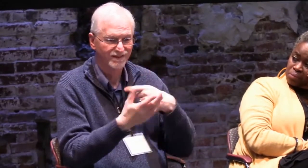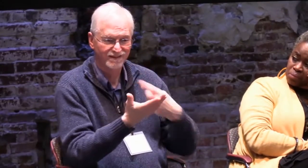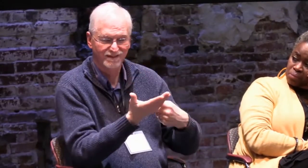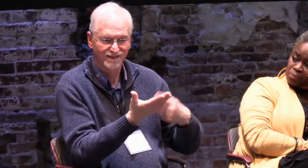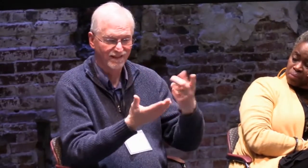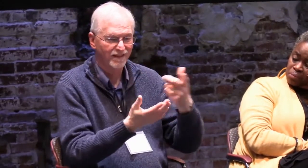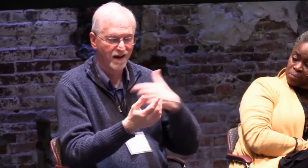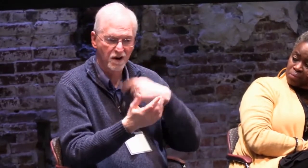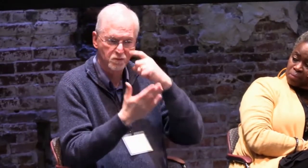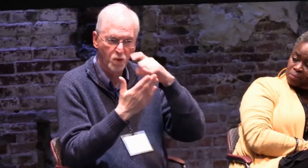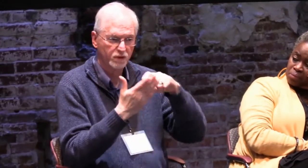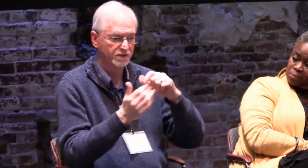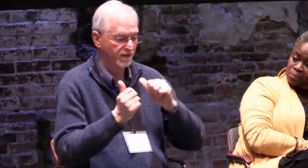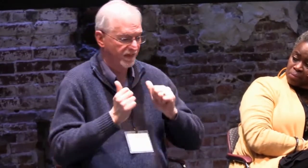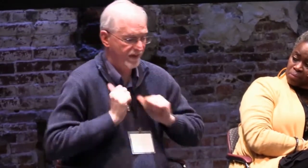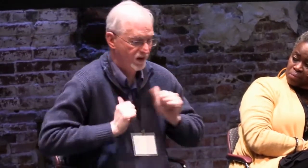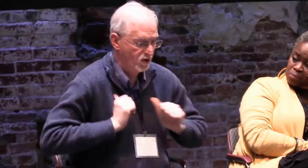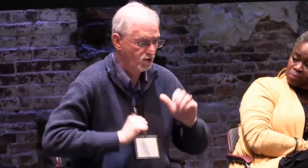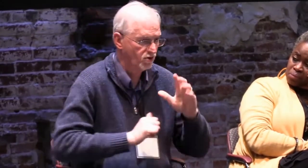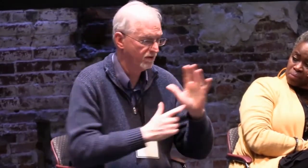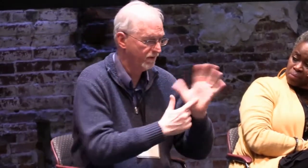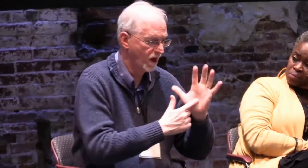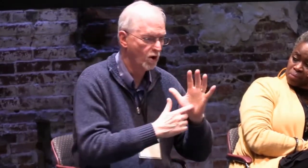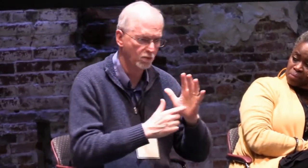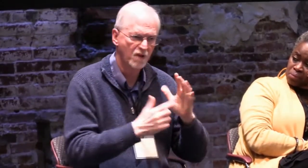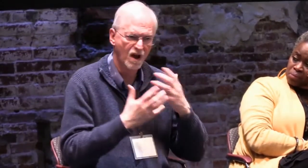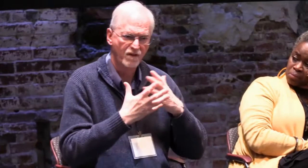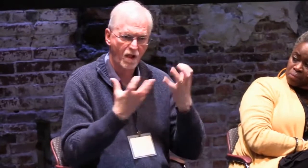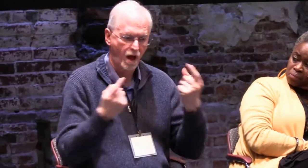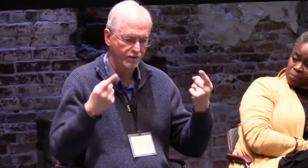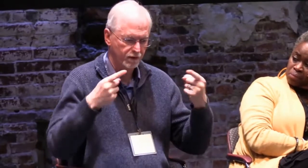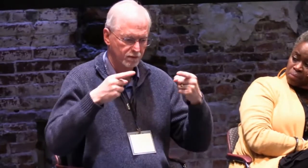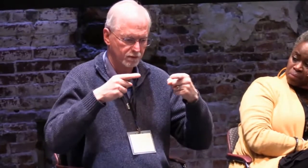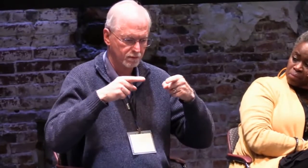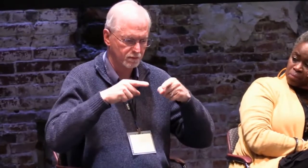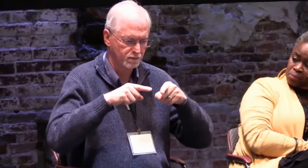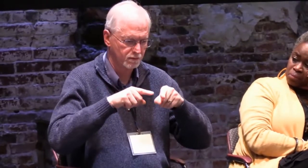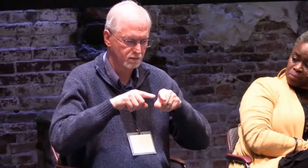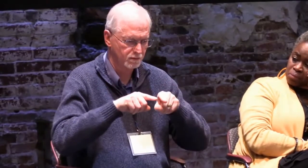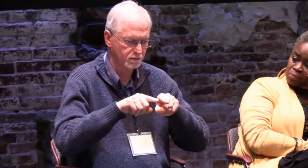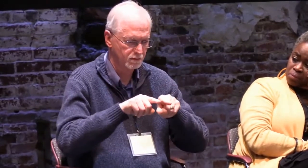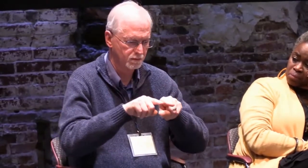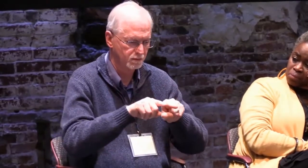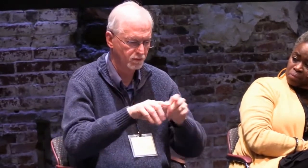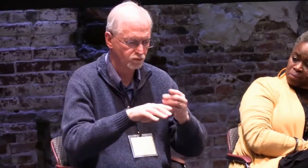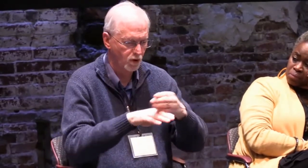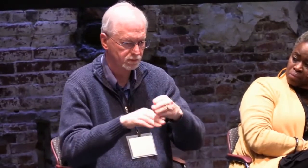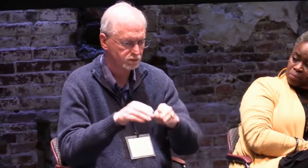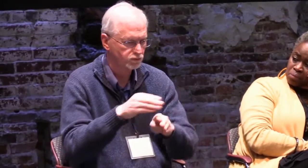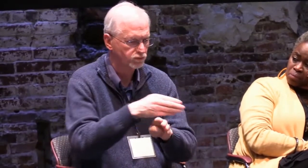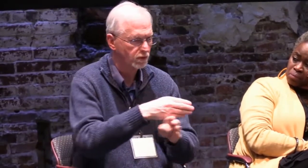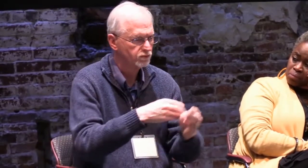Well, when Wayne Bets made a comment talking about movie and theater, there are some parallels,